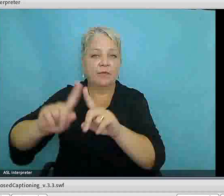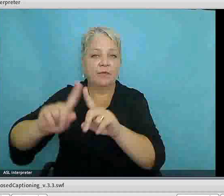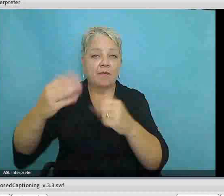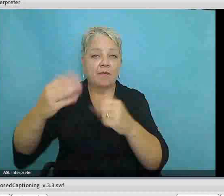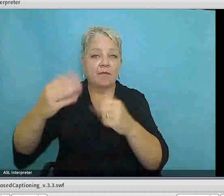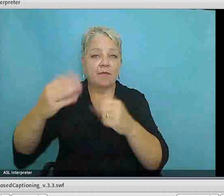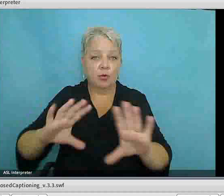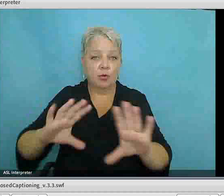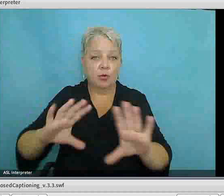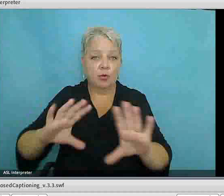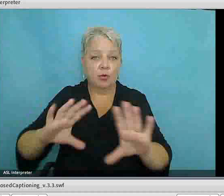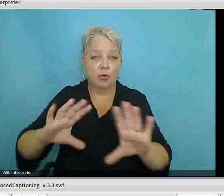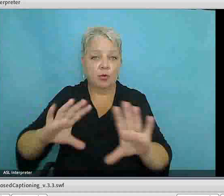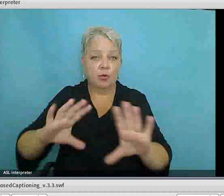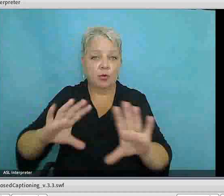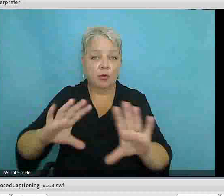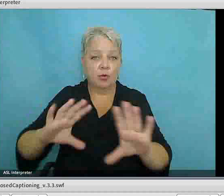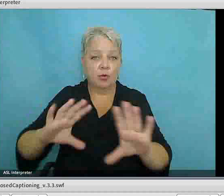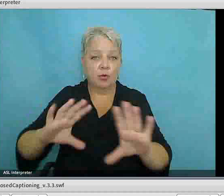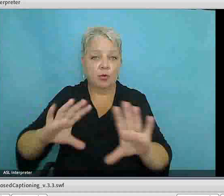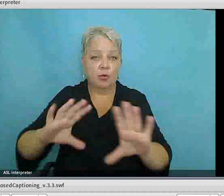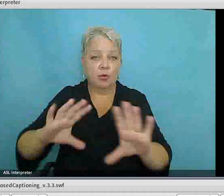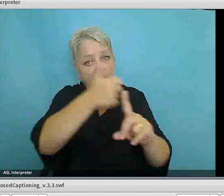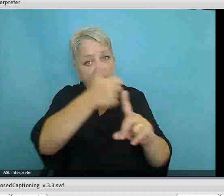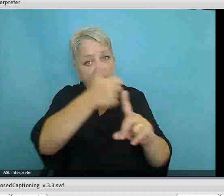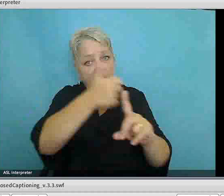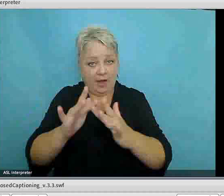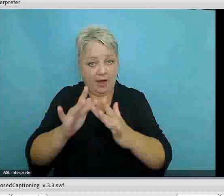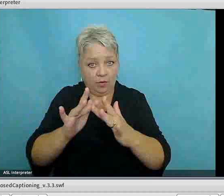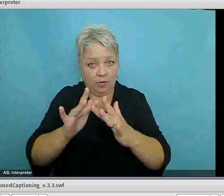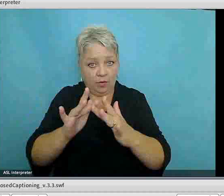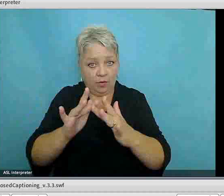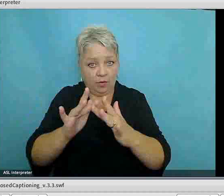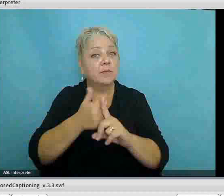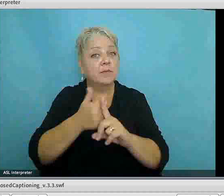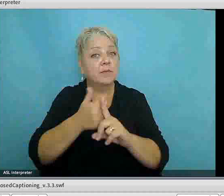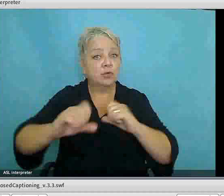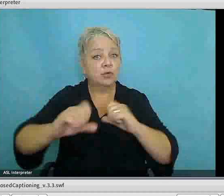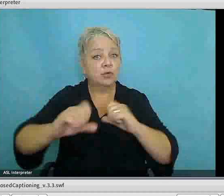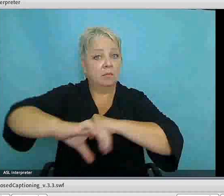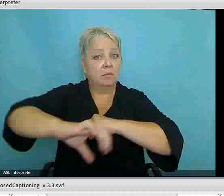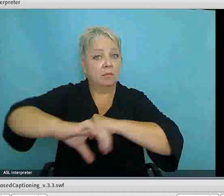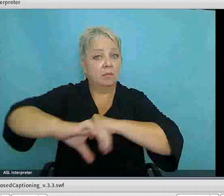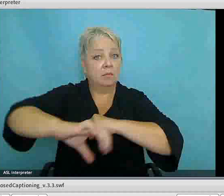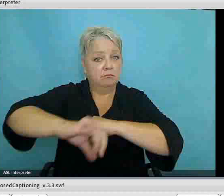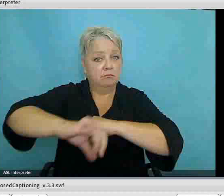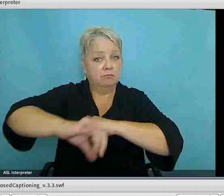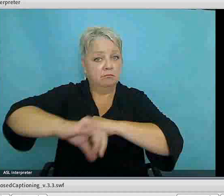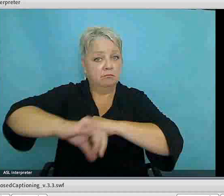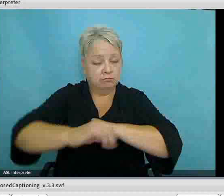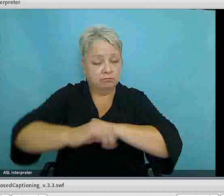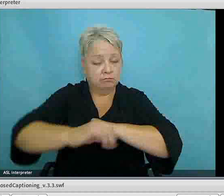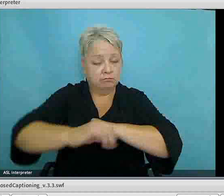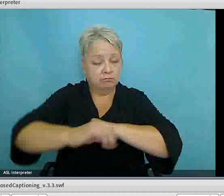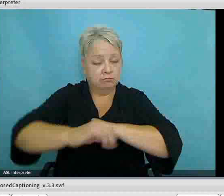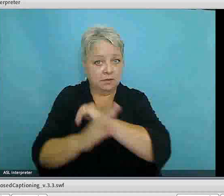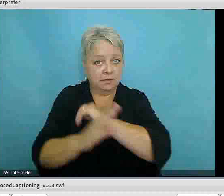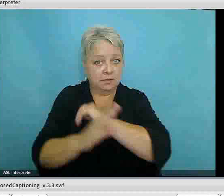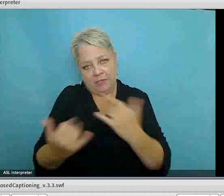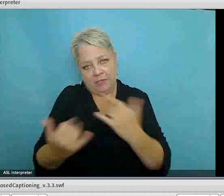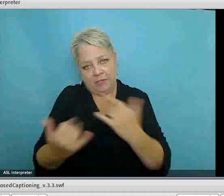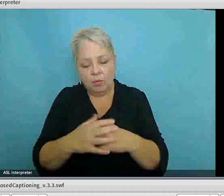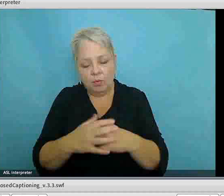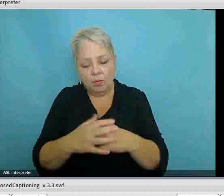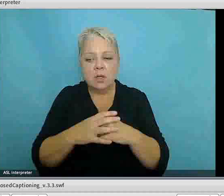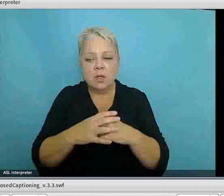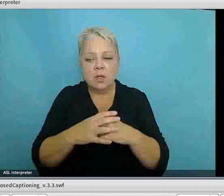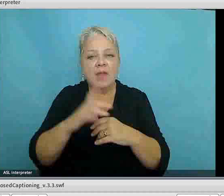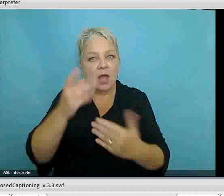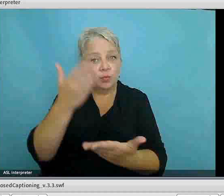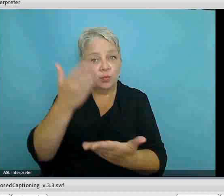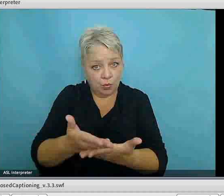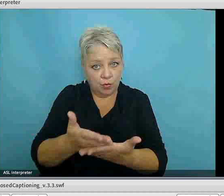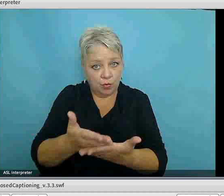September, they had to -- they had to prove to both CMS and MassHealth that they had adequate